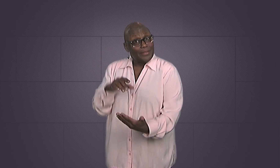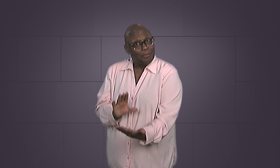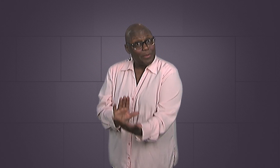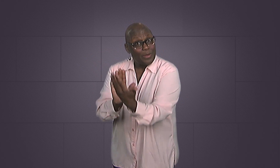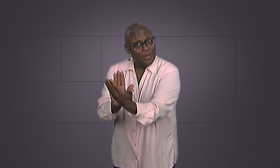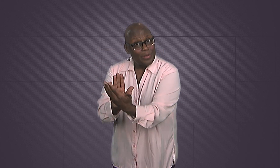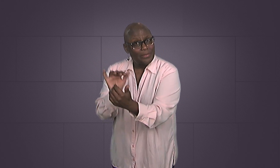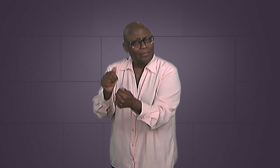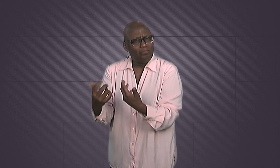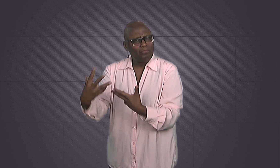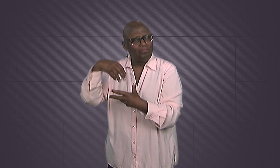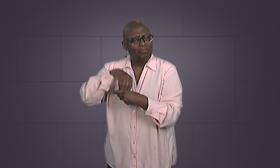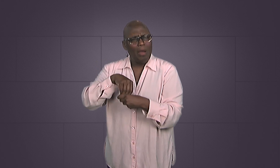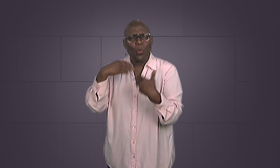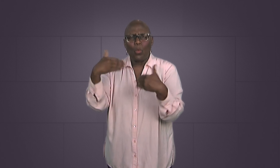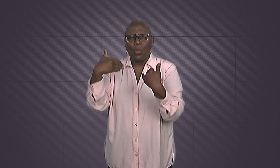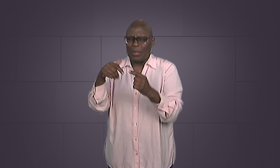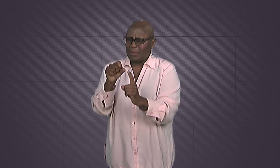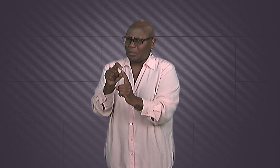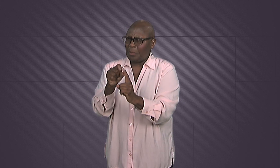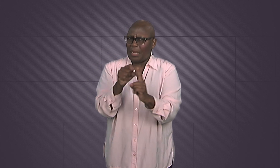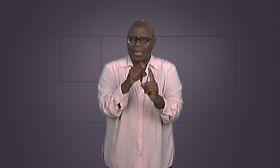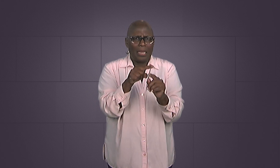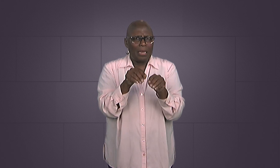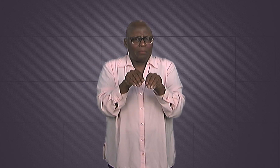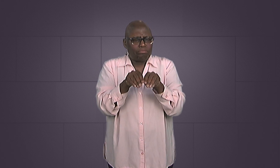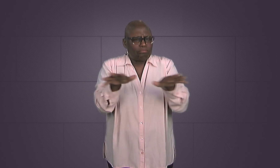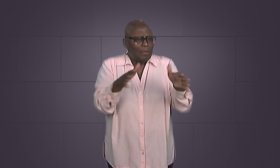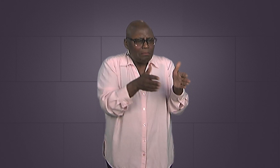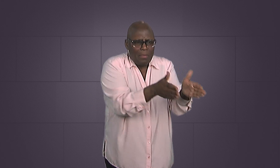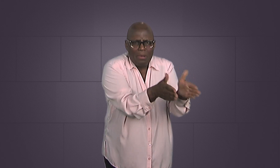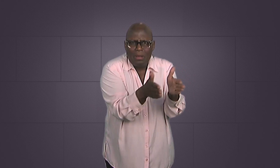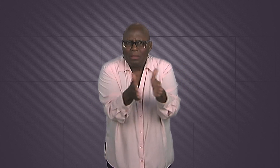This approach, which involves stimulating multiple pathways